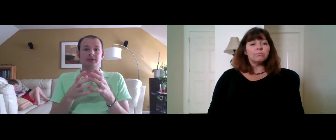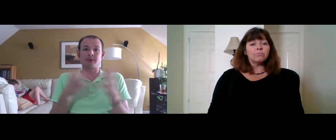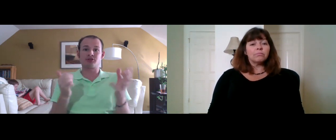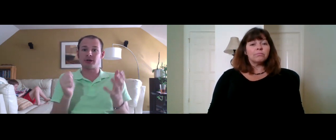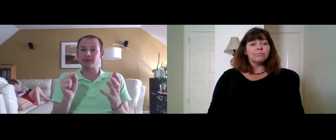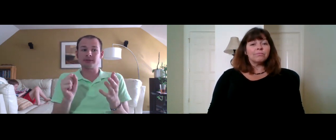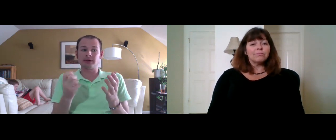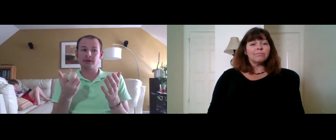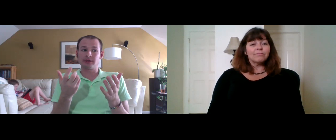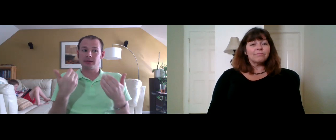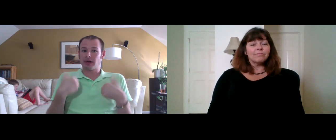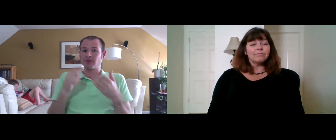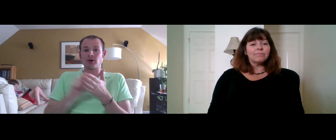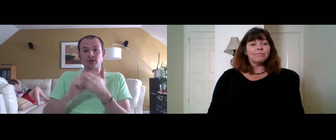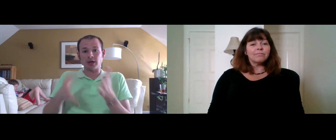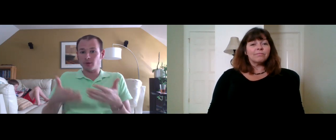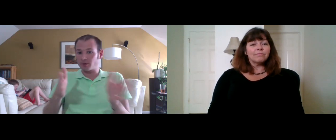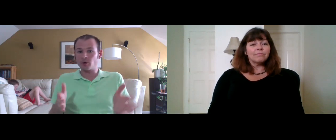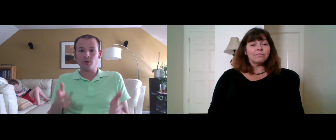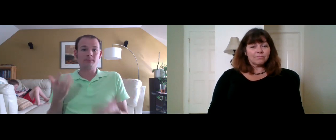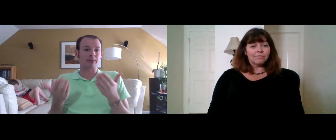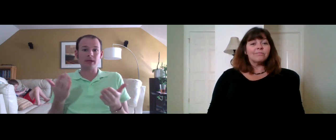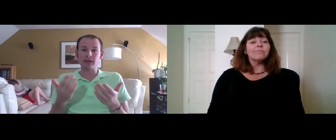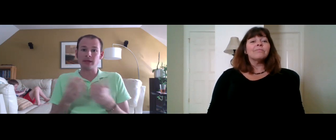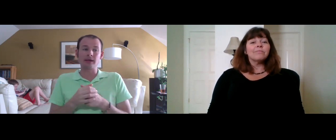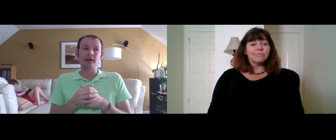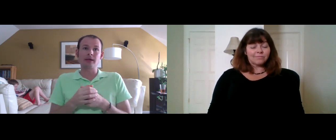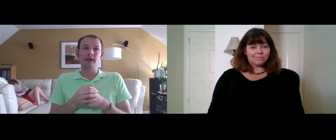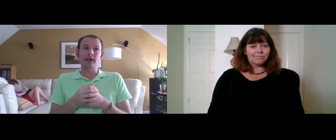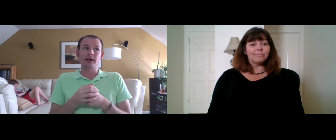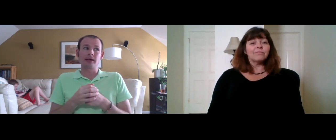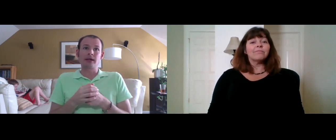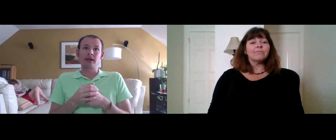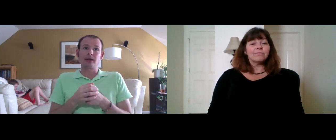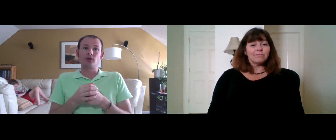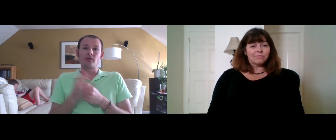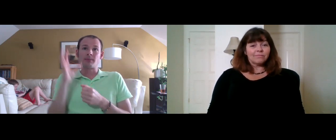much as having a note-taker in the room Sometimes I miss one or two things